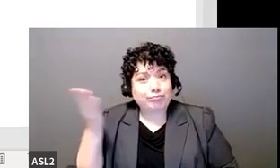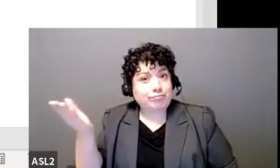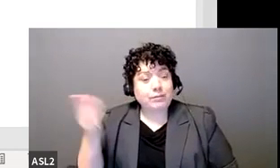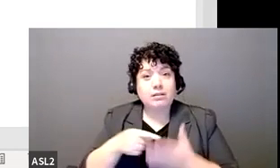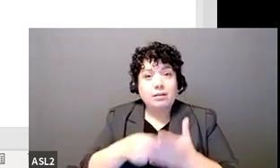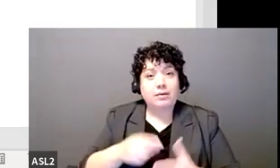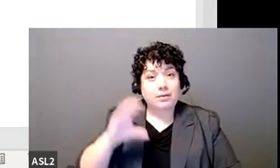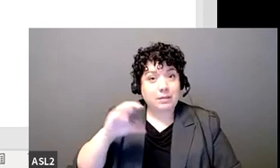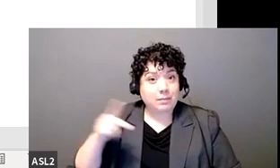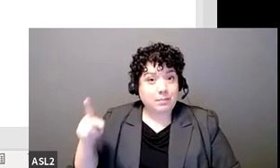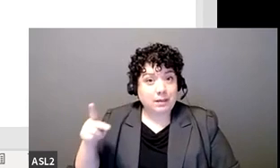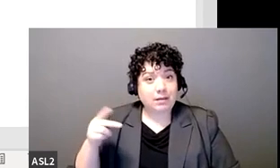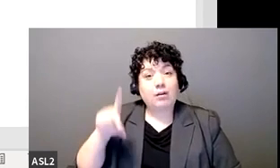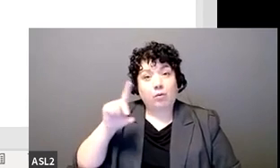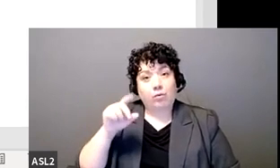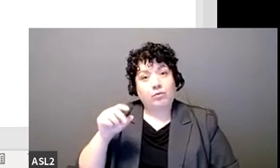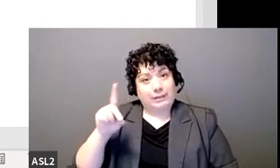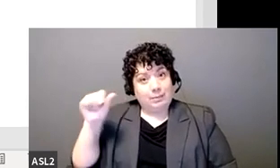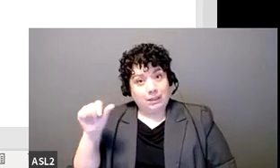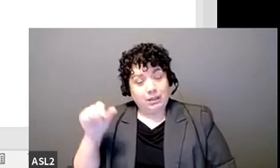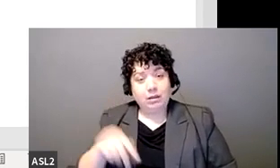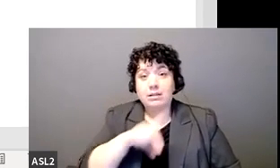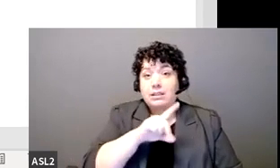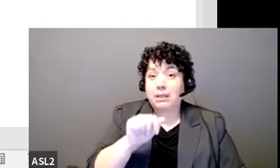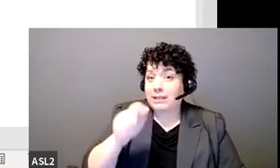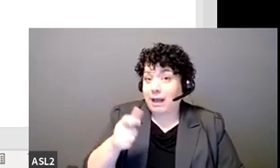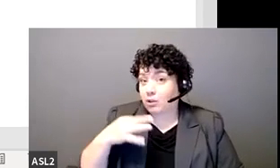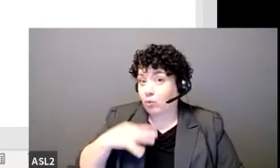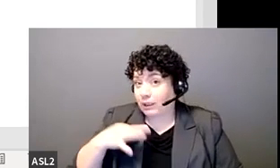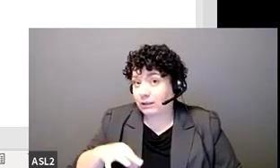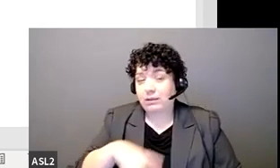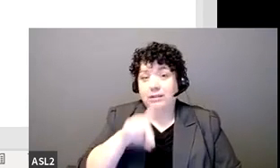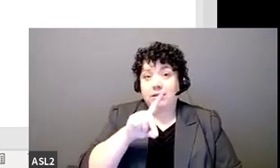for Disability the Disability Tax Credit the Registered Disability Savings Plan for example